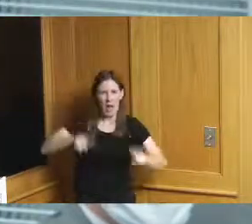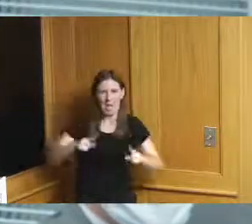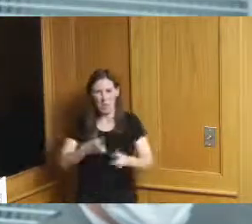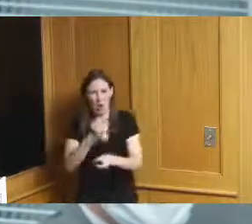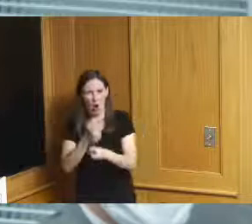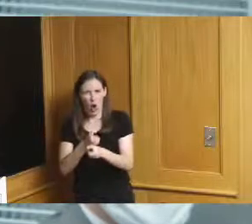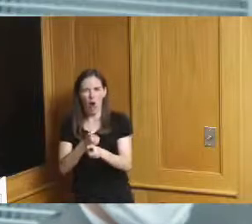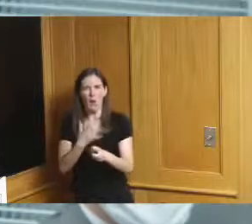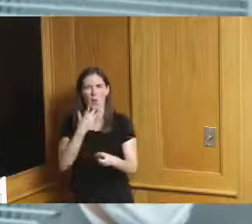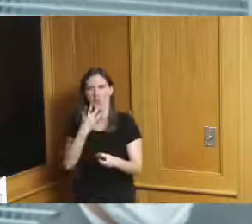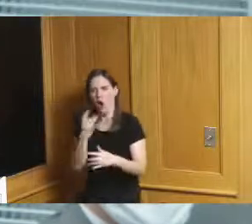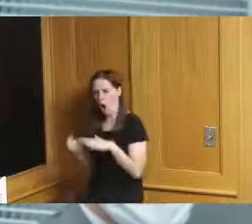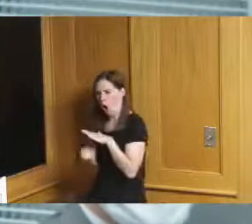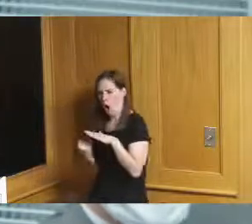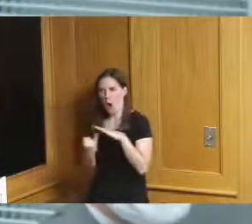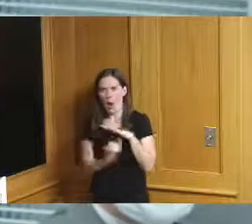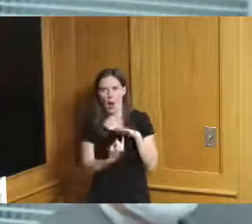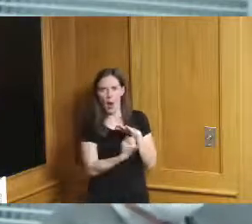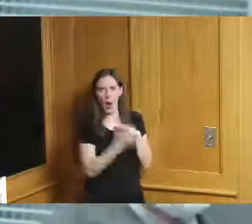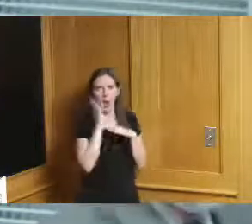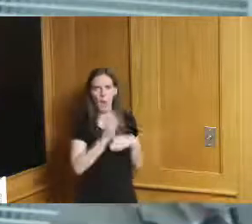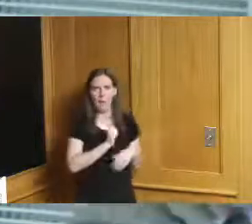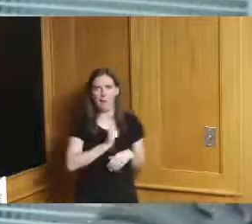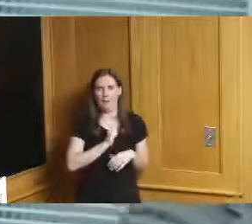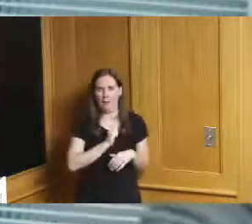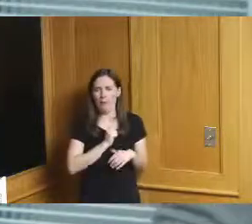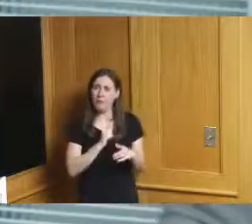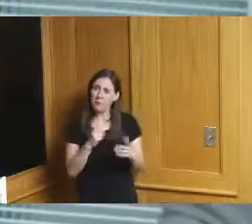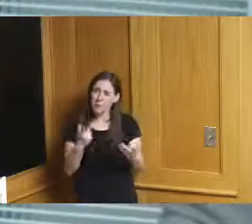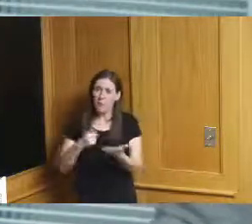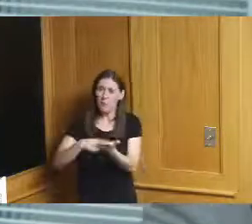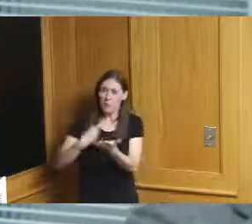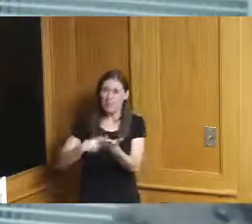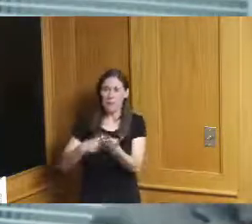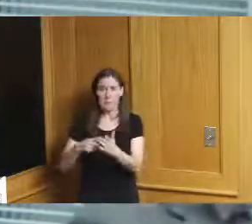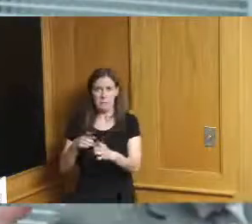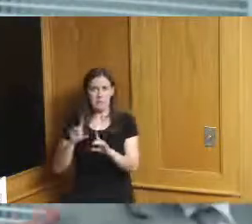so occasionally we'll have departments that start to back off from that and say well i want to go